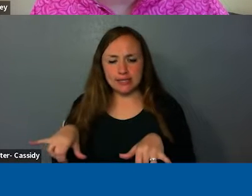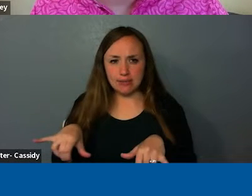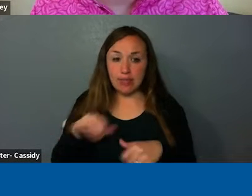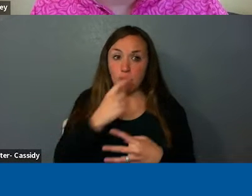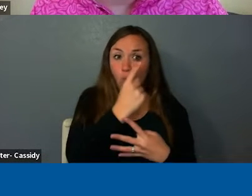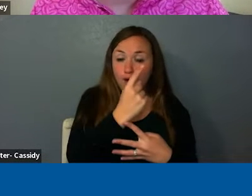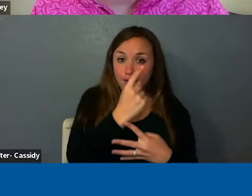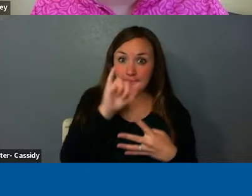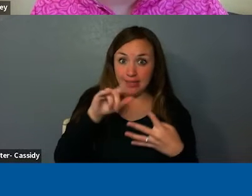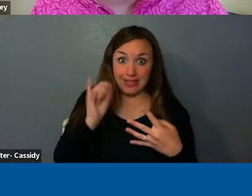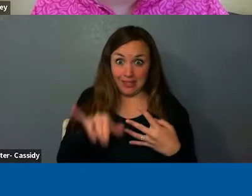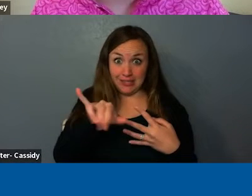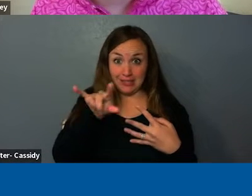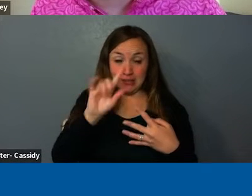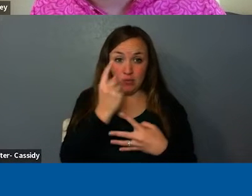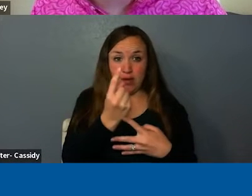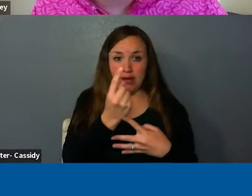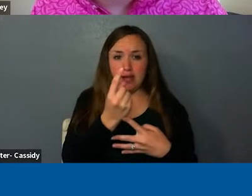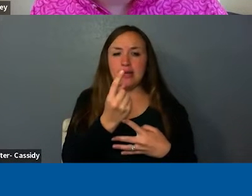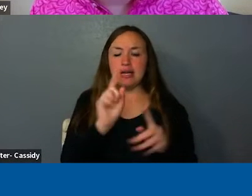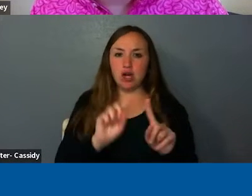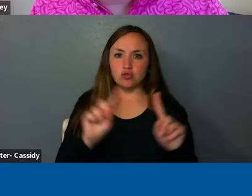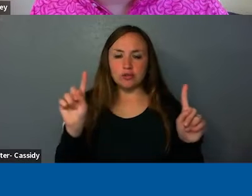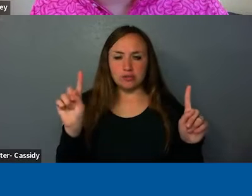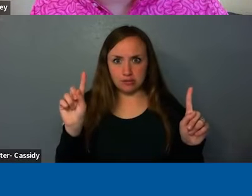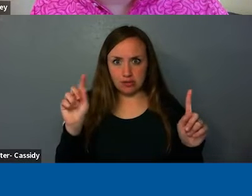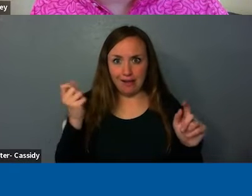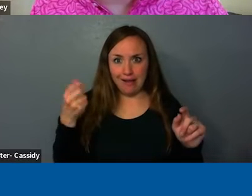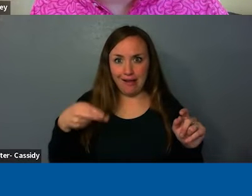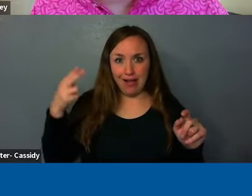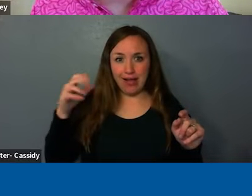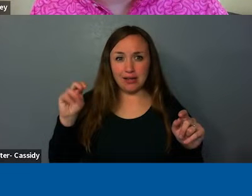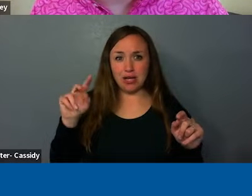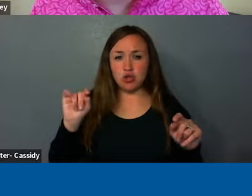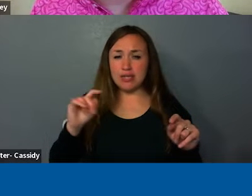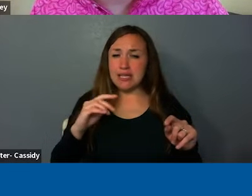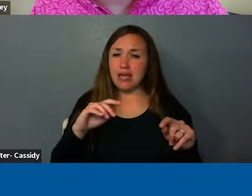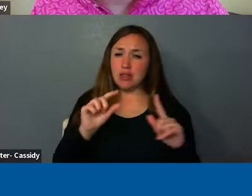You'll note that it is very contrasty. The text is bright yellow on a black background,